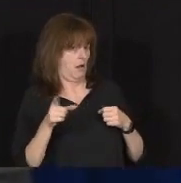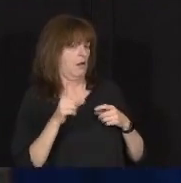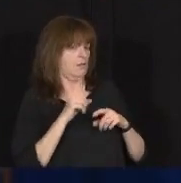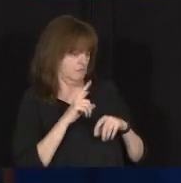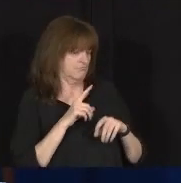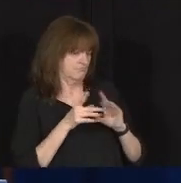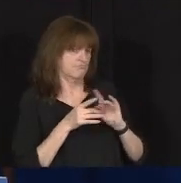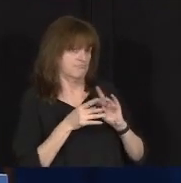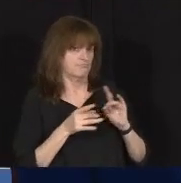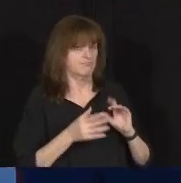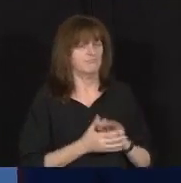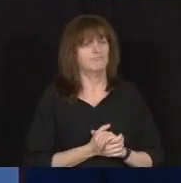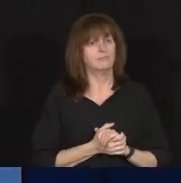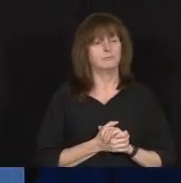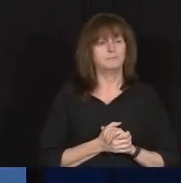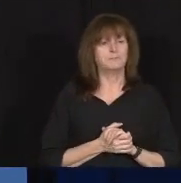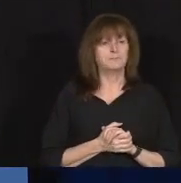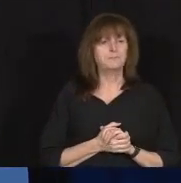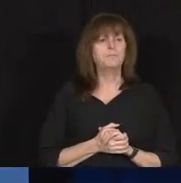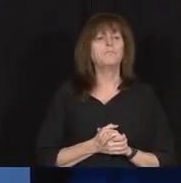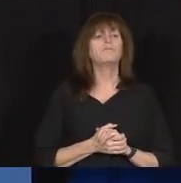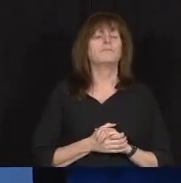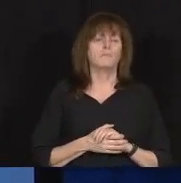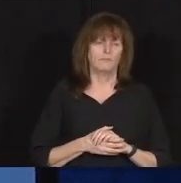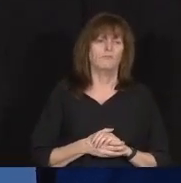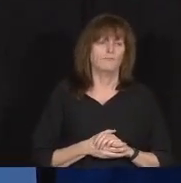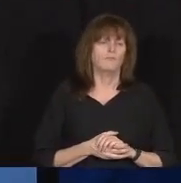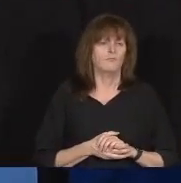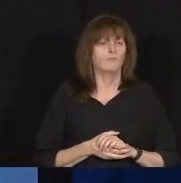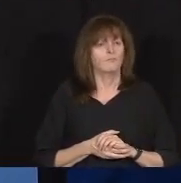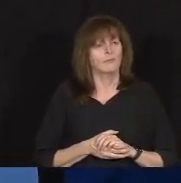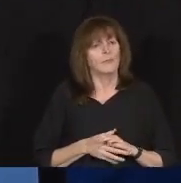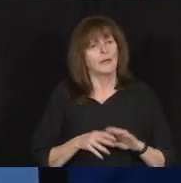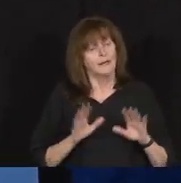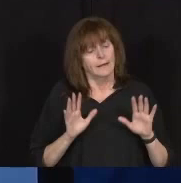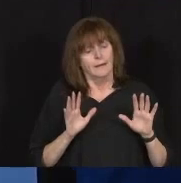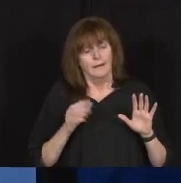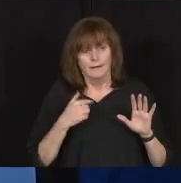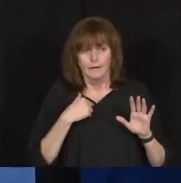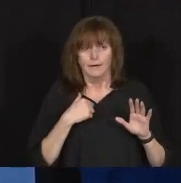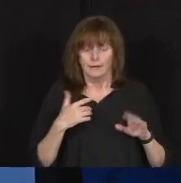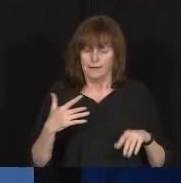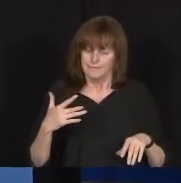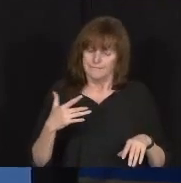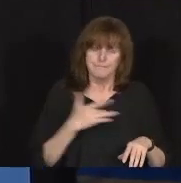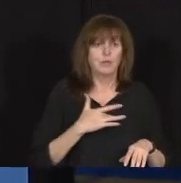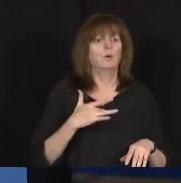S First of all it is heartbreaking to hear of the deaths a t this long-term care home.